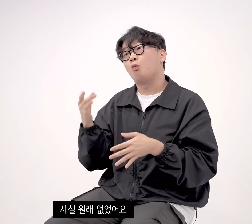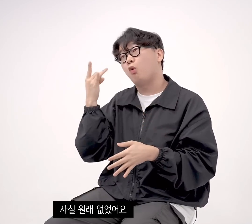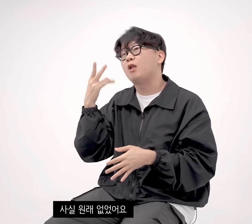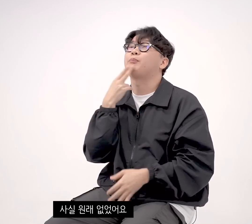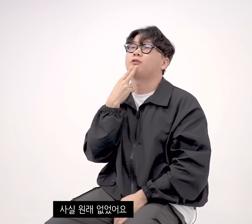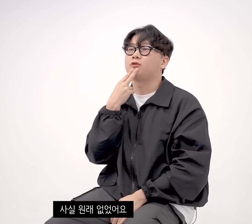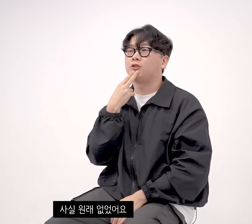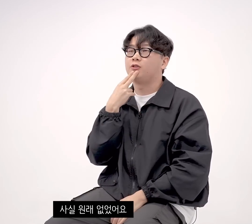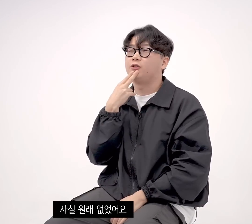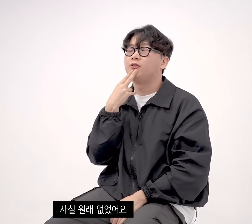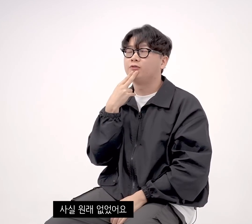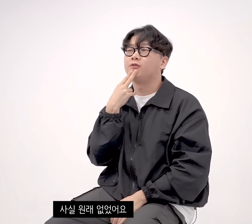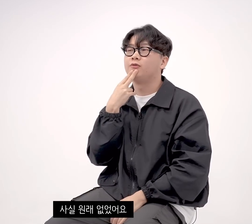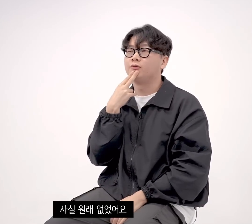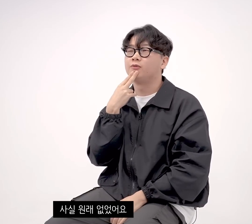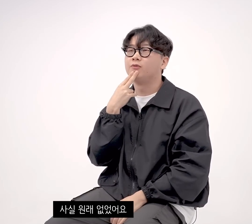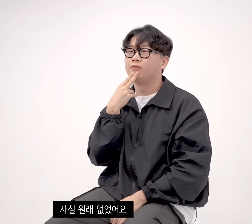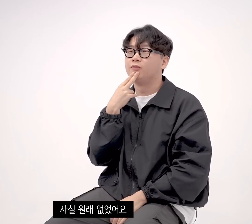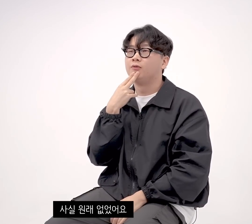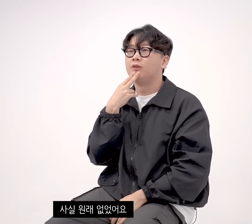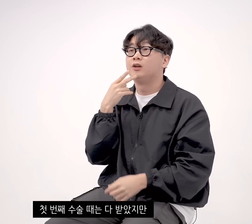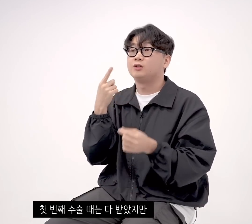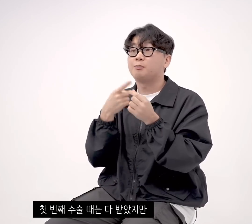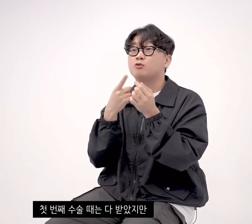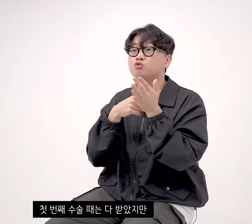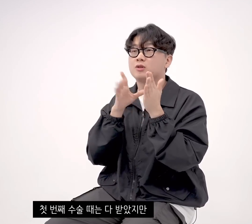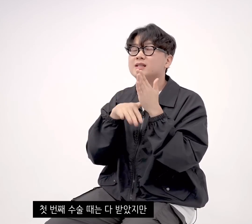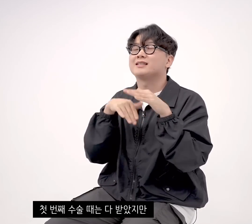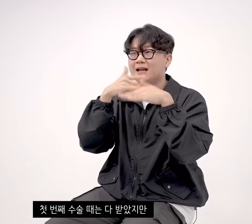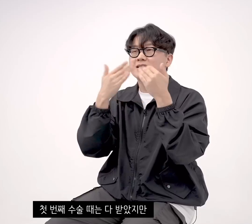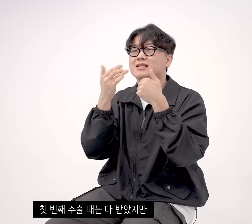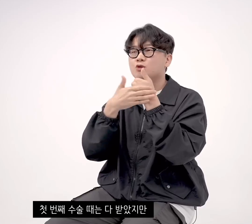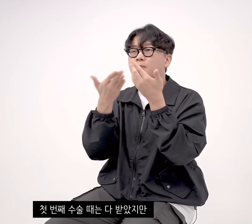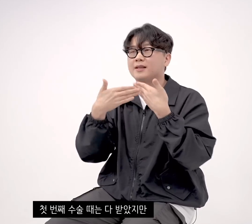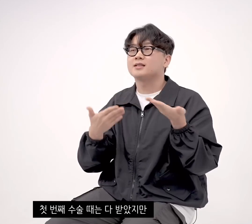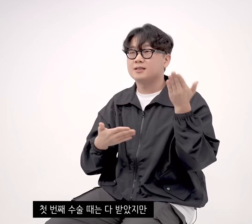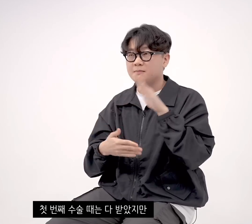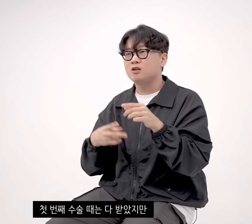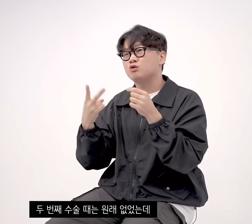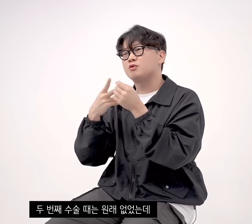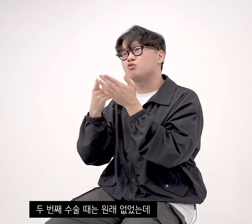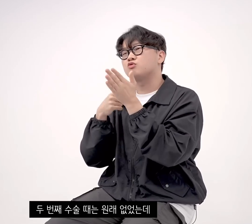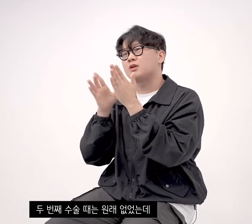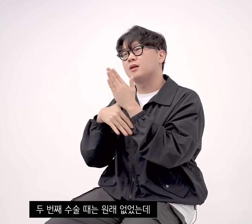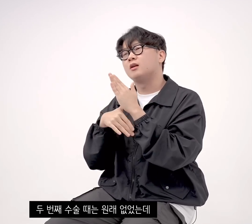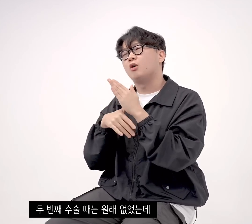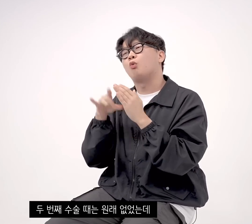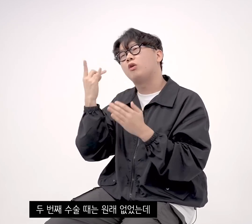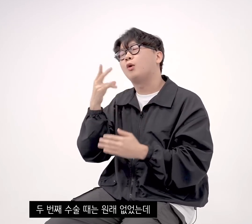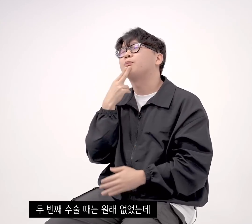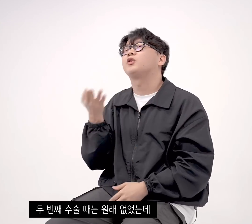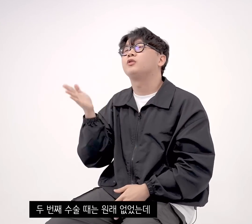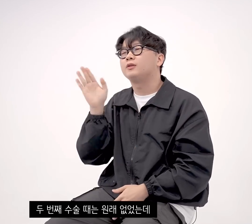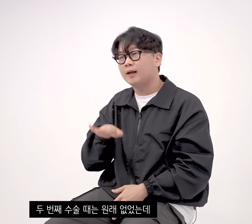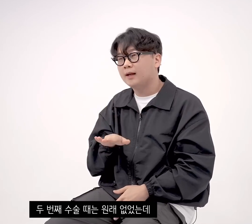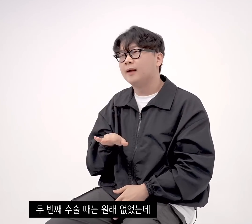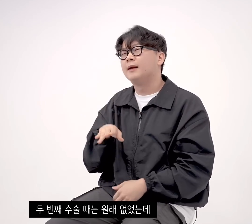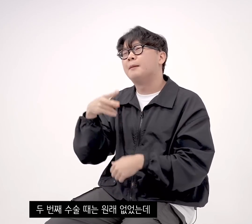Actually, I didn't have it. I got it for the first surgery, but I didn't have it for the second surgery.